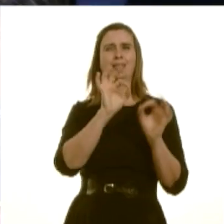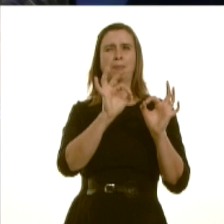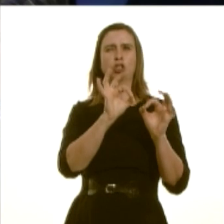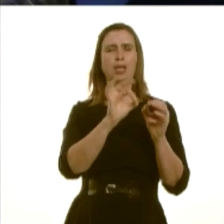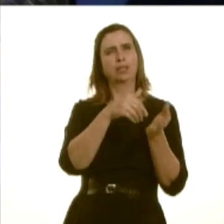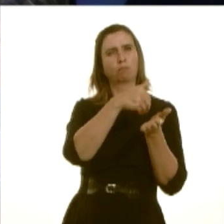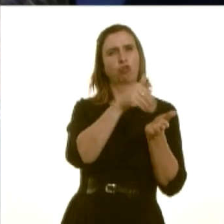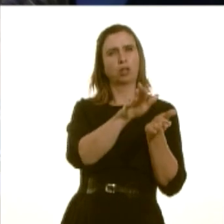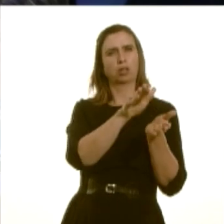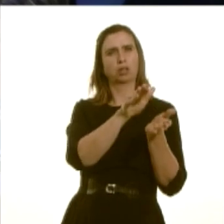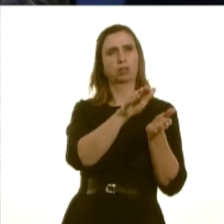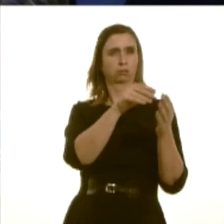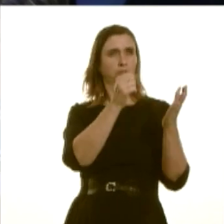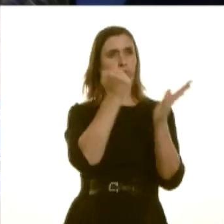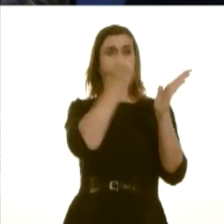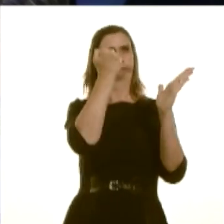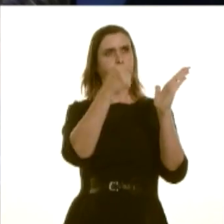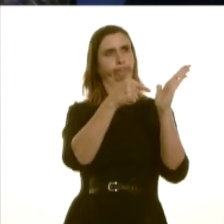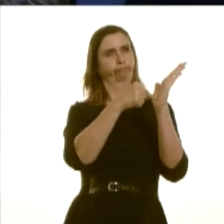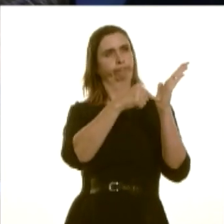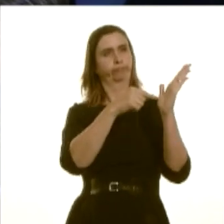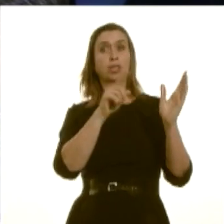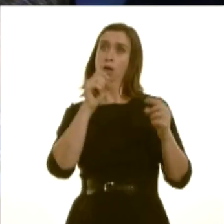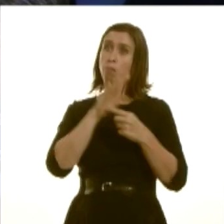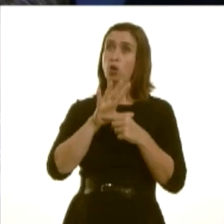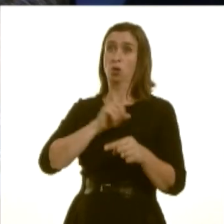a mark of quality for us here in relation to Welsh lamb, Welsh beef, Halen Môn and